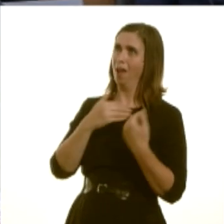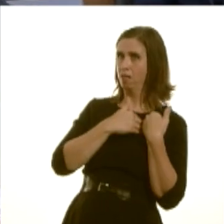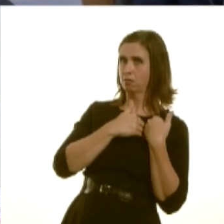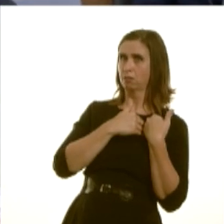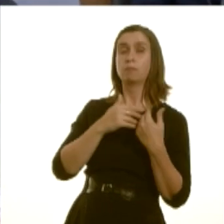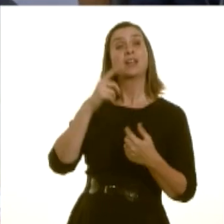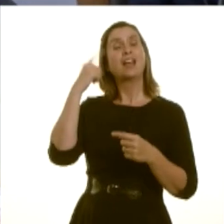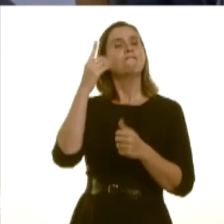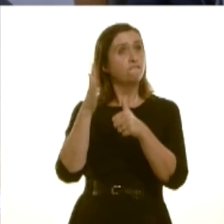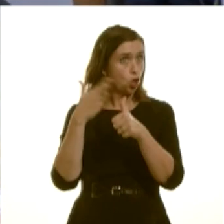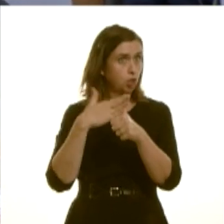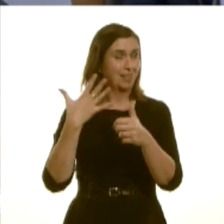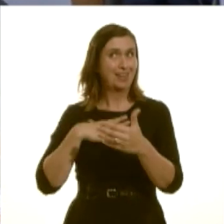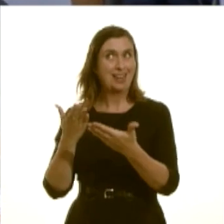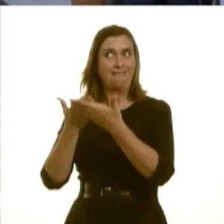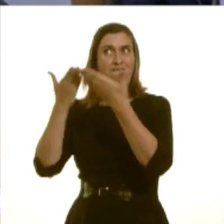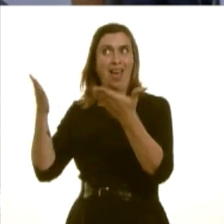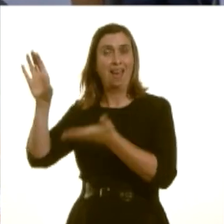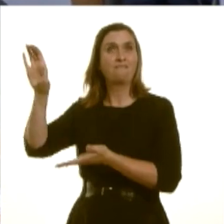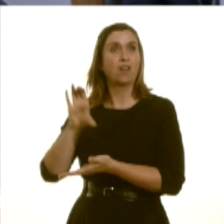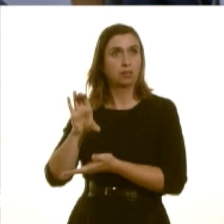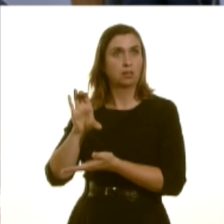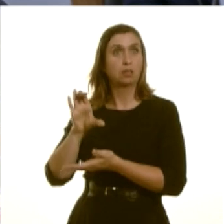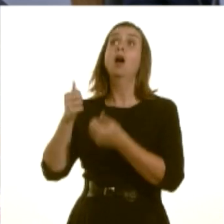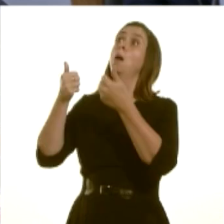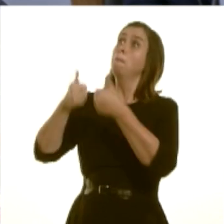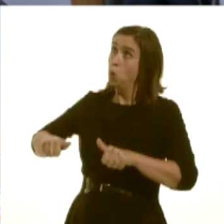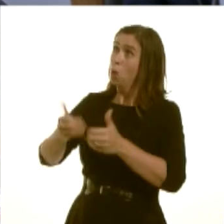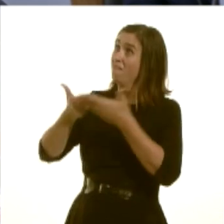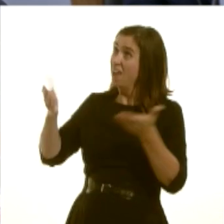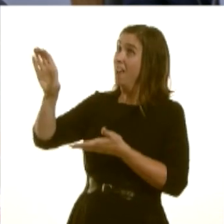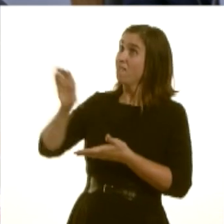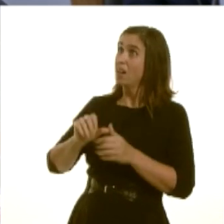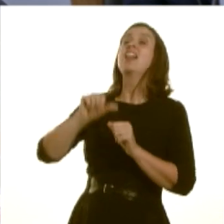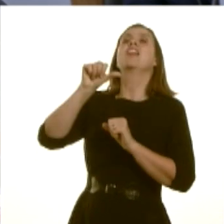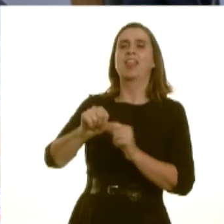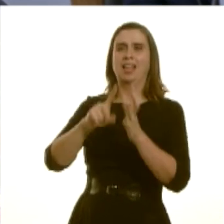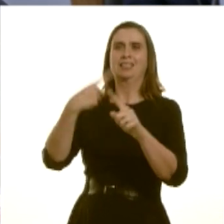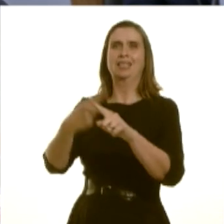is established, then of course it will be time to look at tax powers. Why do I say that—[Interruption.]